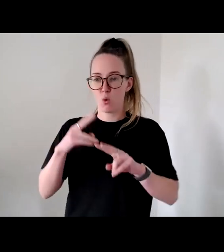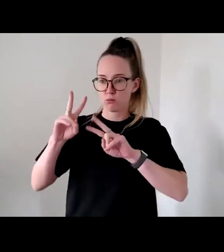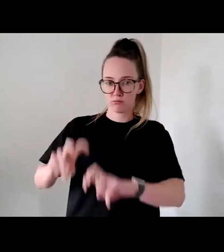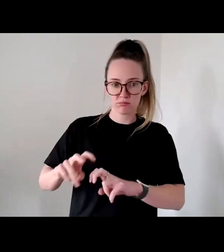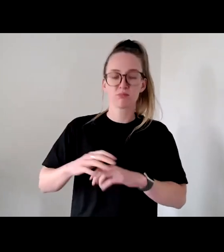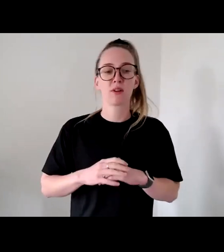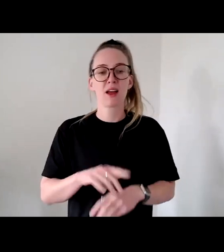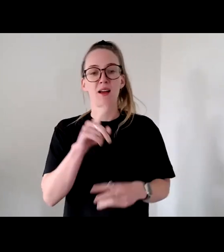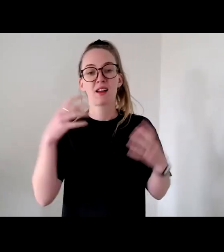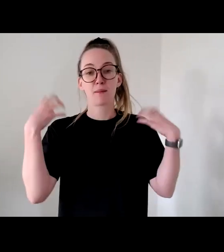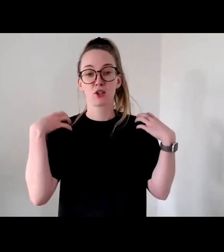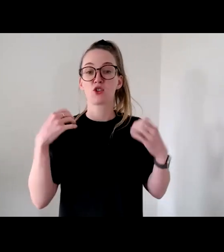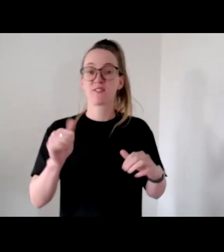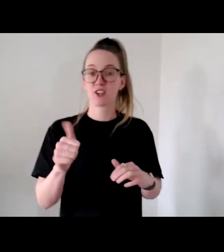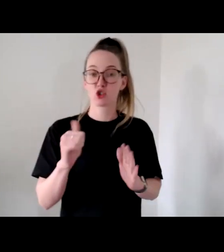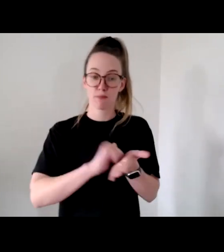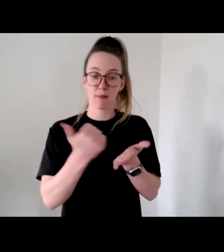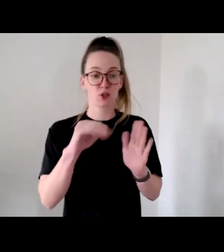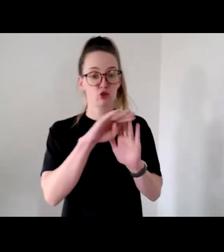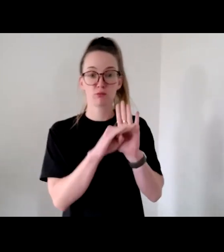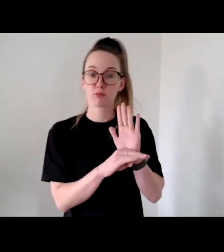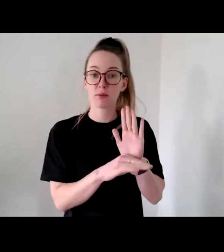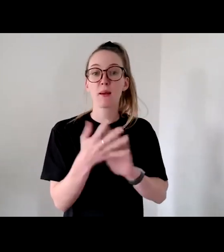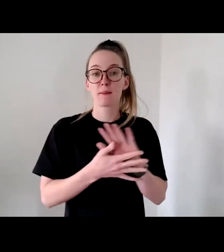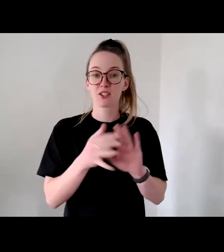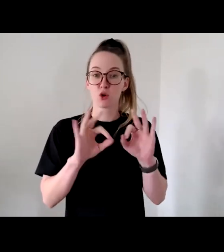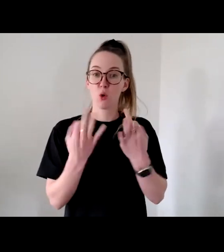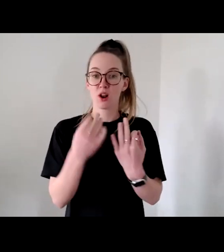published guidelines to help organisations comply with their positive duty.